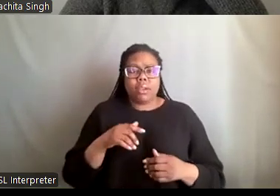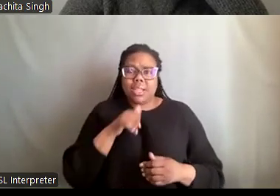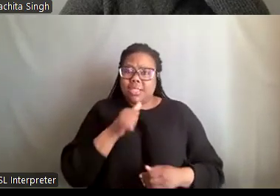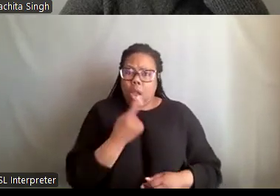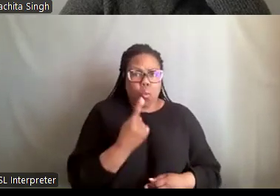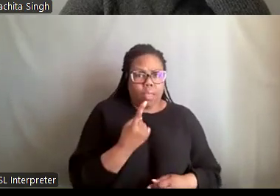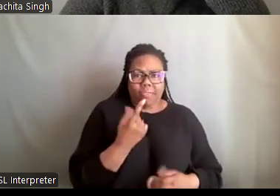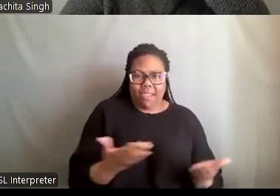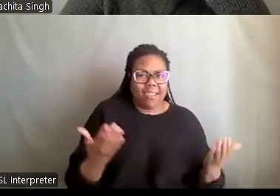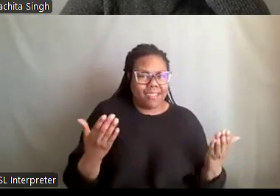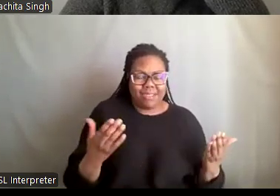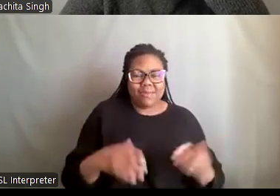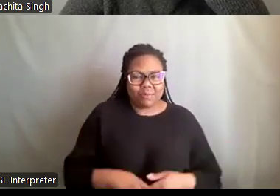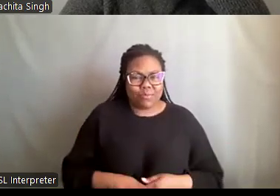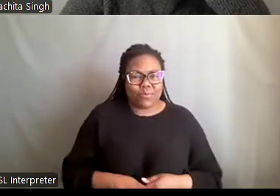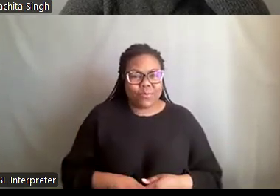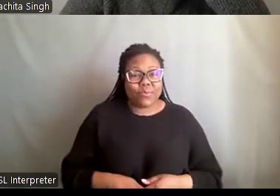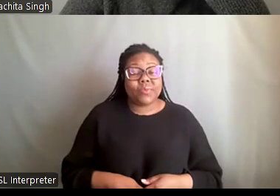you doing it together, it doesn't have to be any one